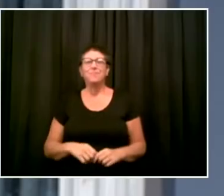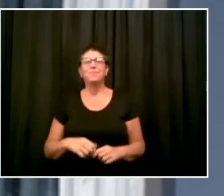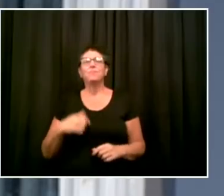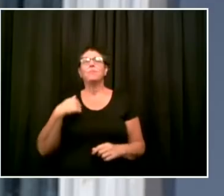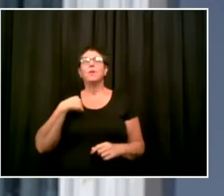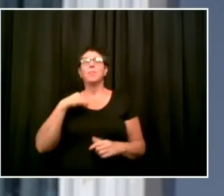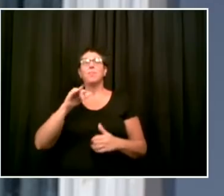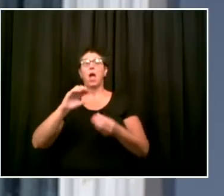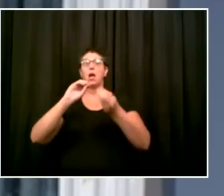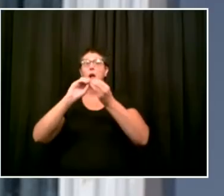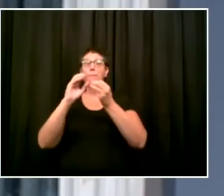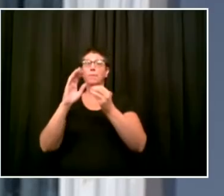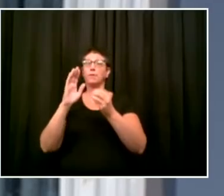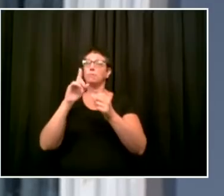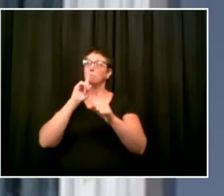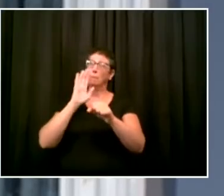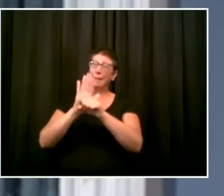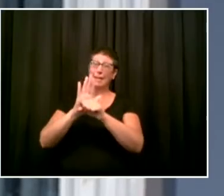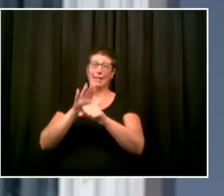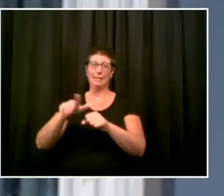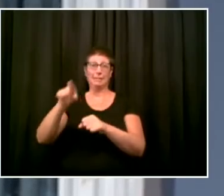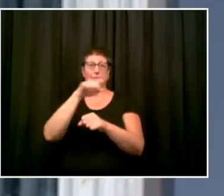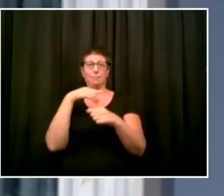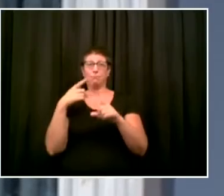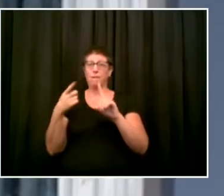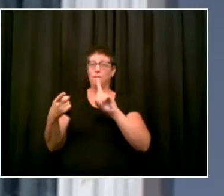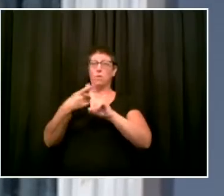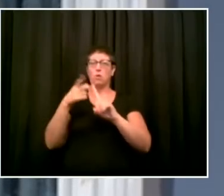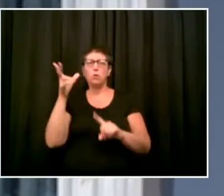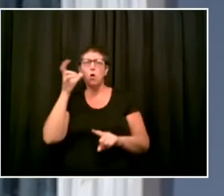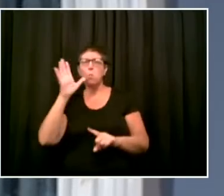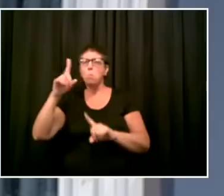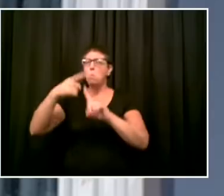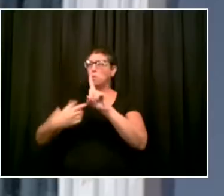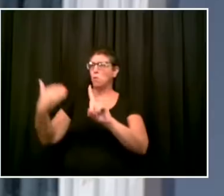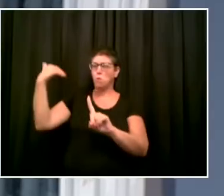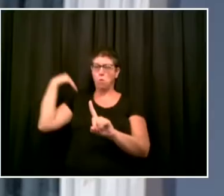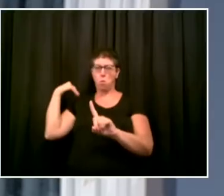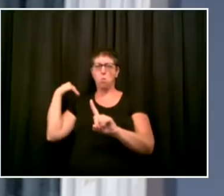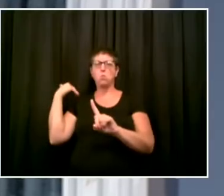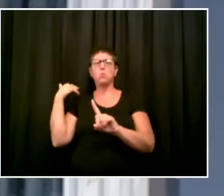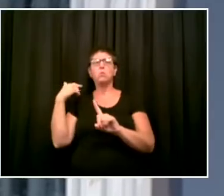THANK YOU, MR. MAYOR. WHEN I HARED